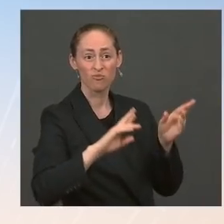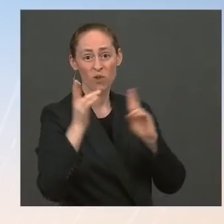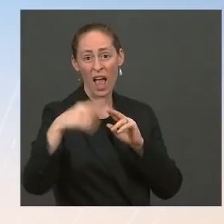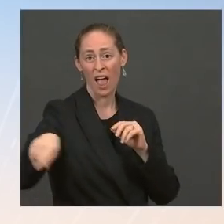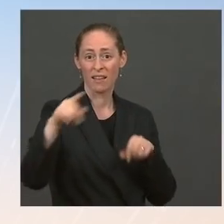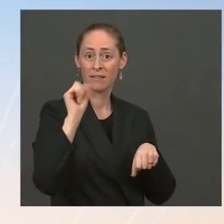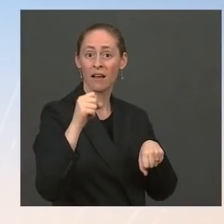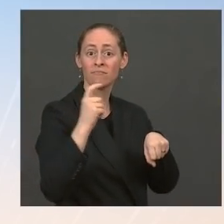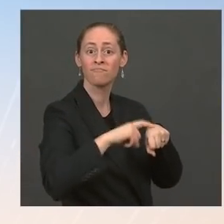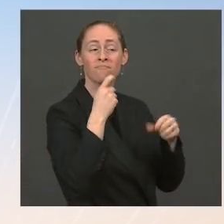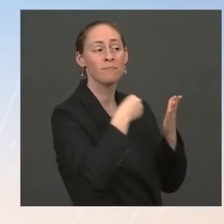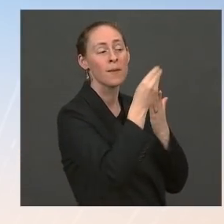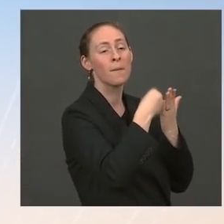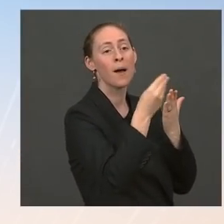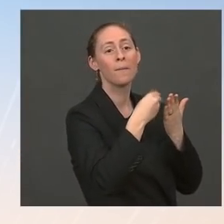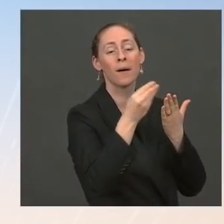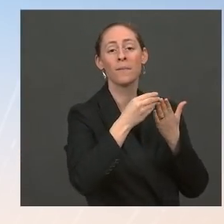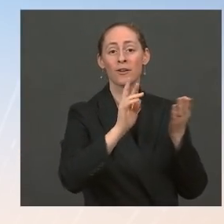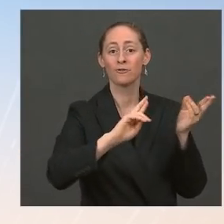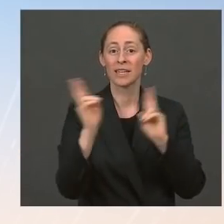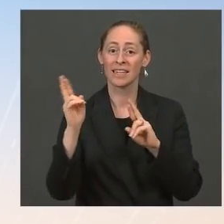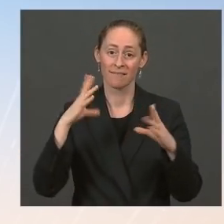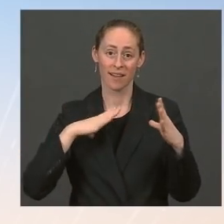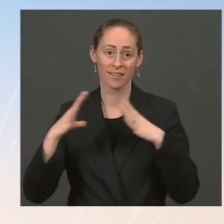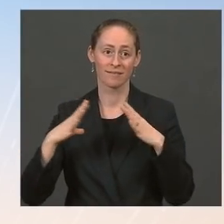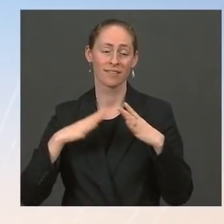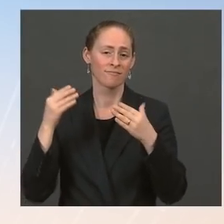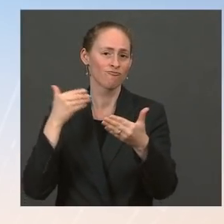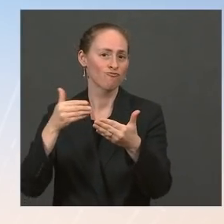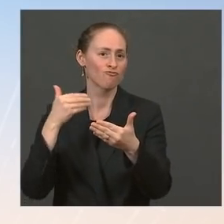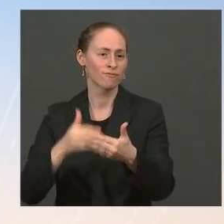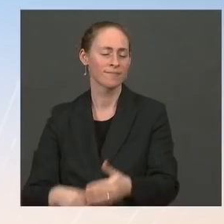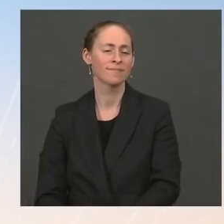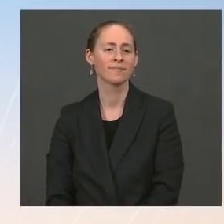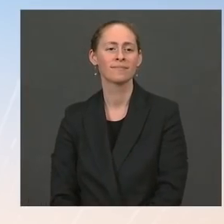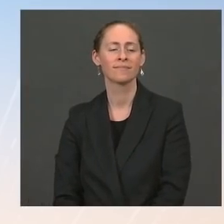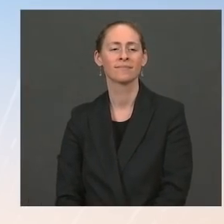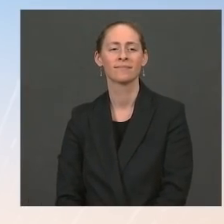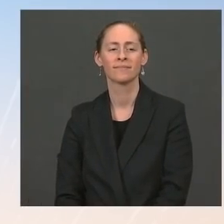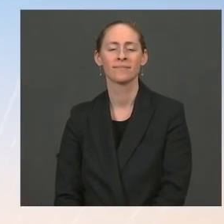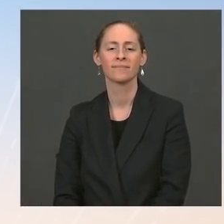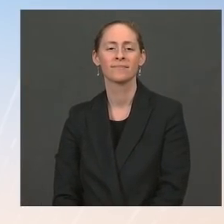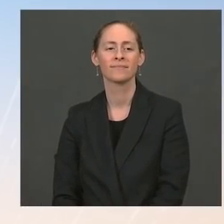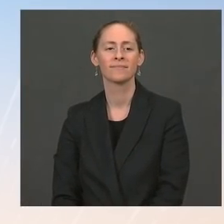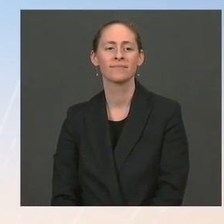that's being made in addressing these disruptions and also ensuring that shelves are stocked